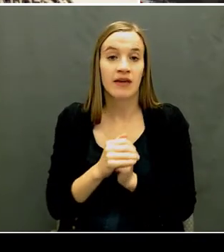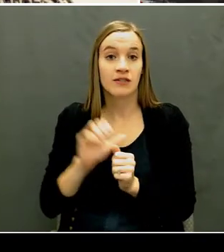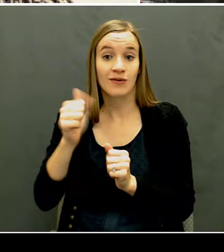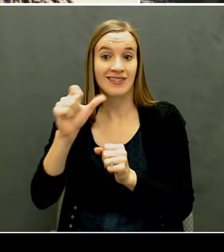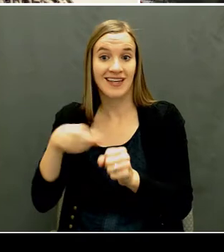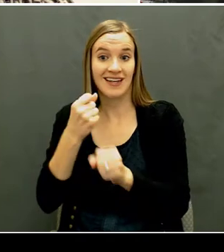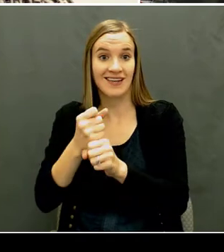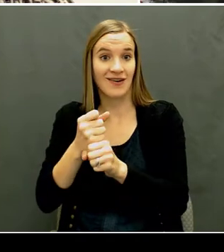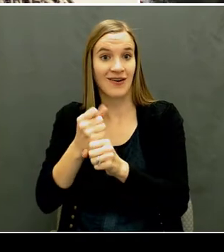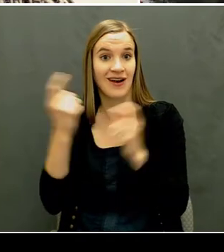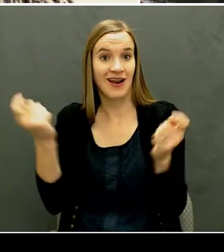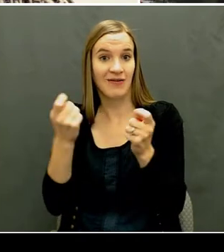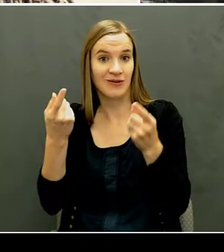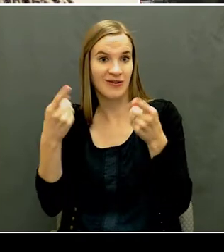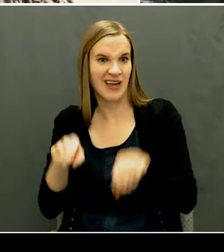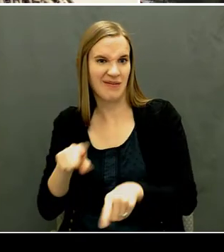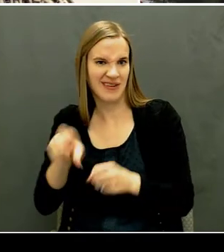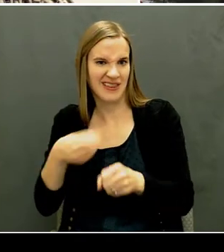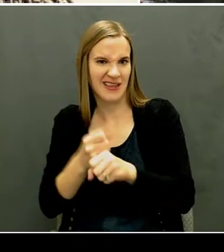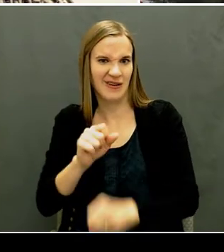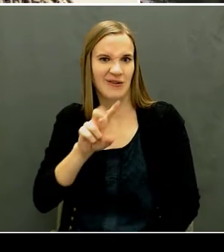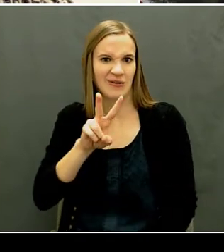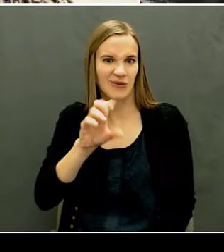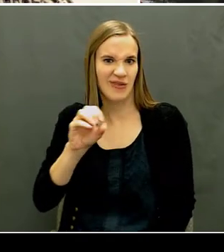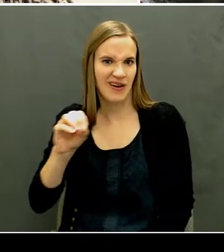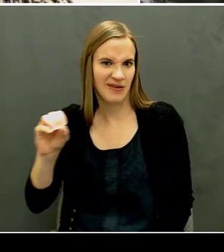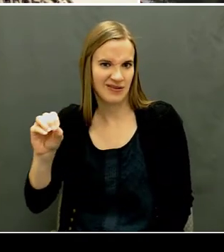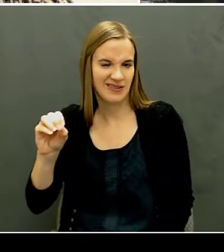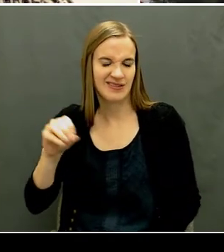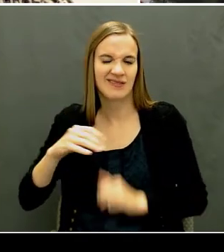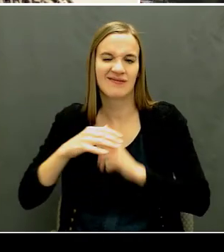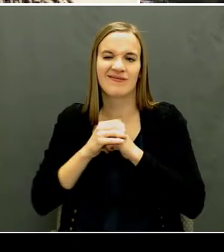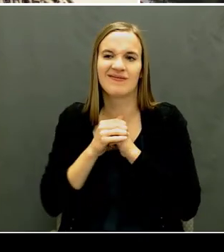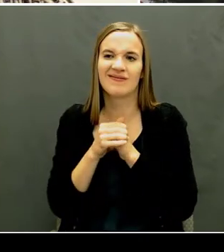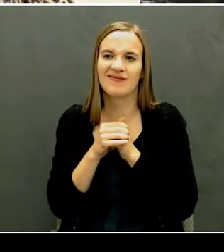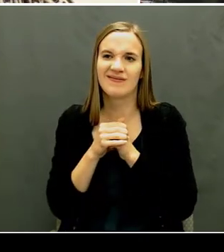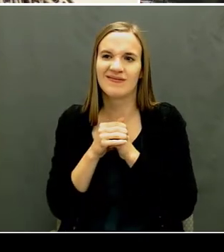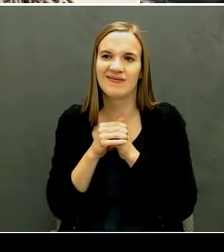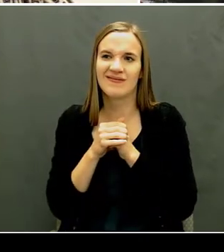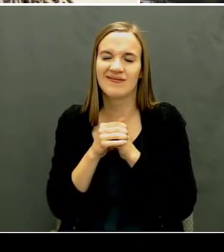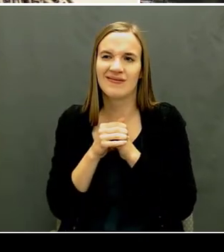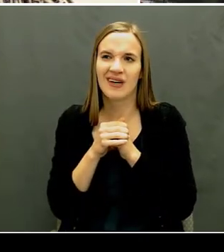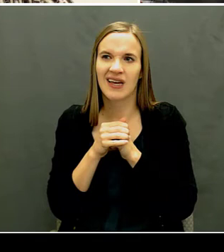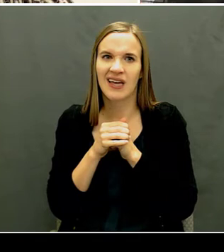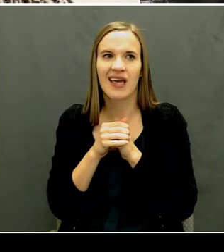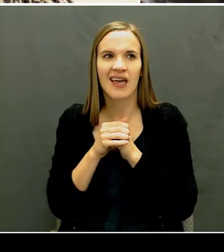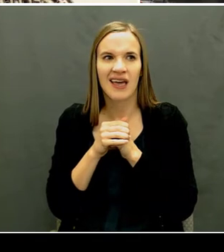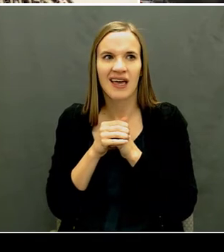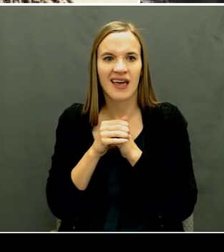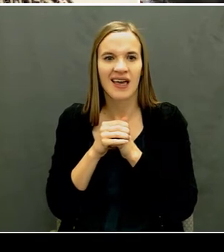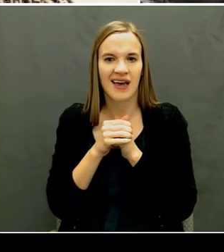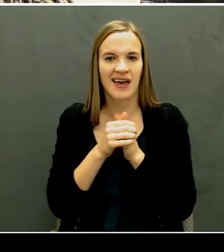nationally, where you want to engage as many people that want to engage, you got to start